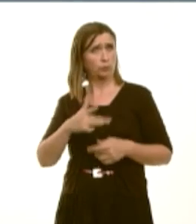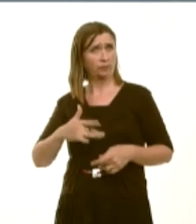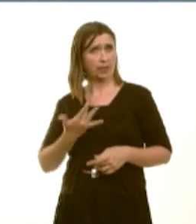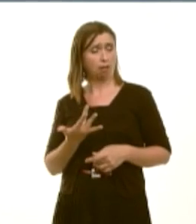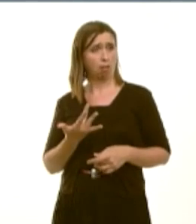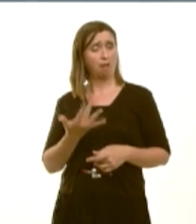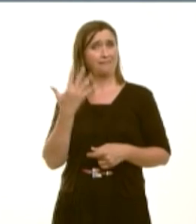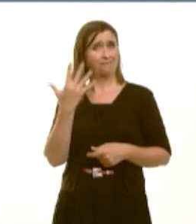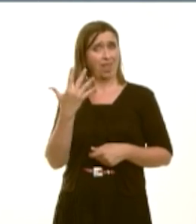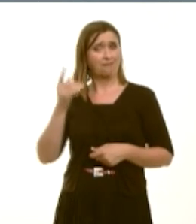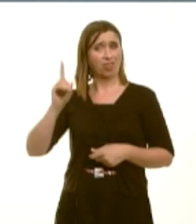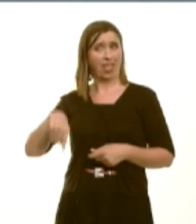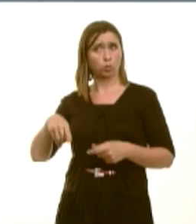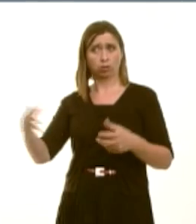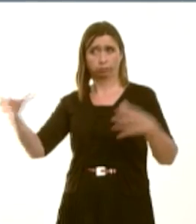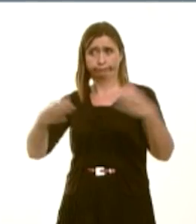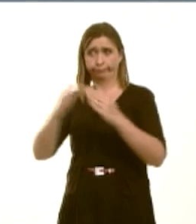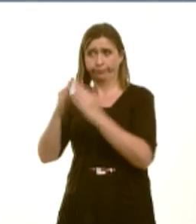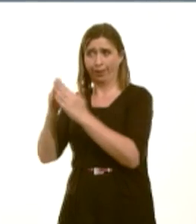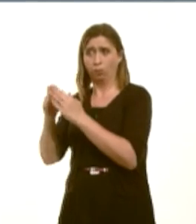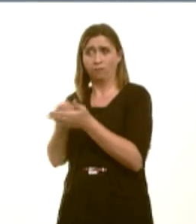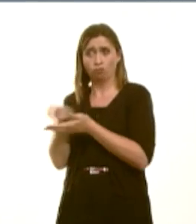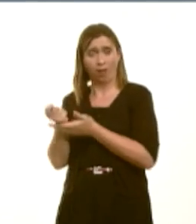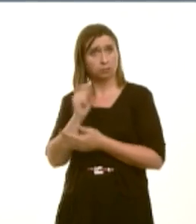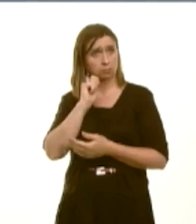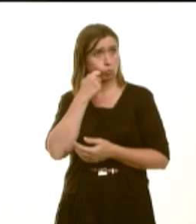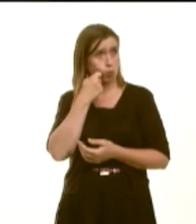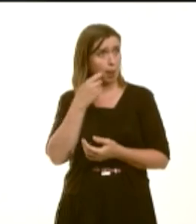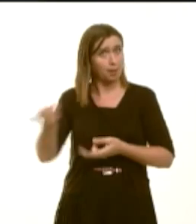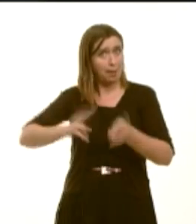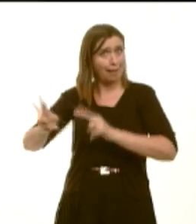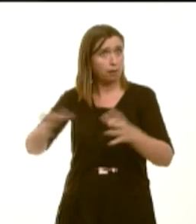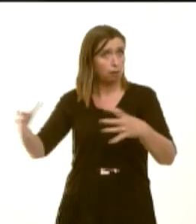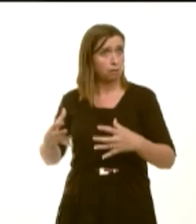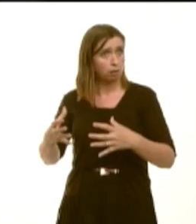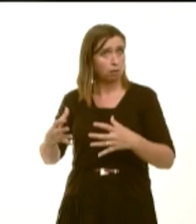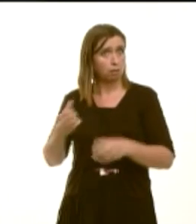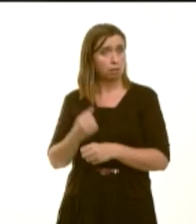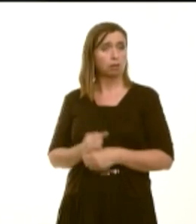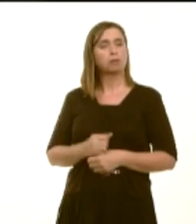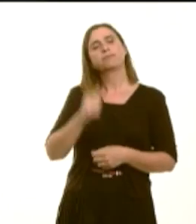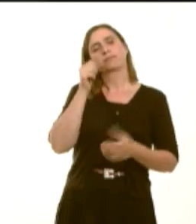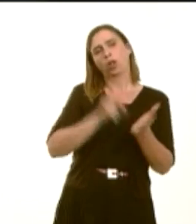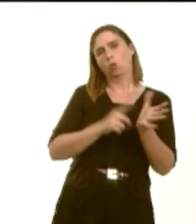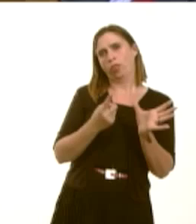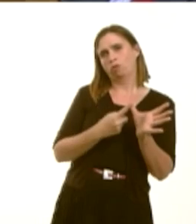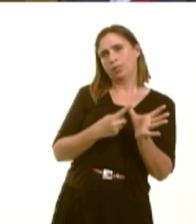the 5,000 target will even be met by this time next year? Carwyn Jones: We are confident. We know that local authorities have taken advantage of